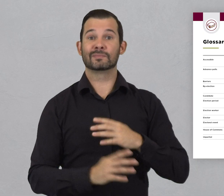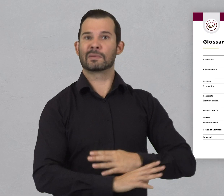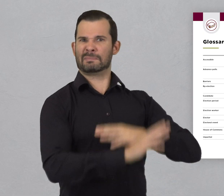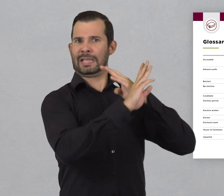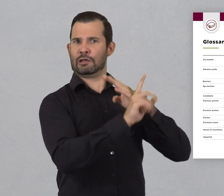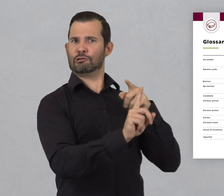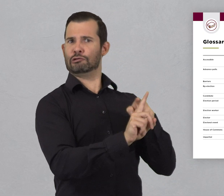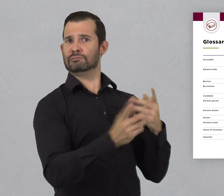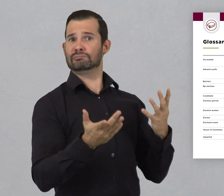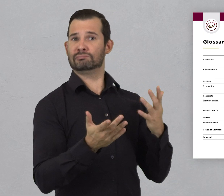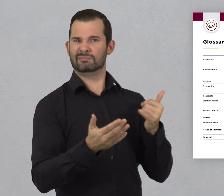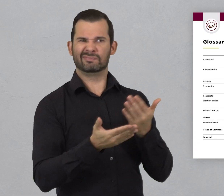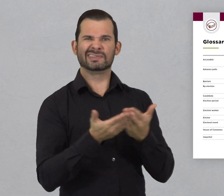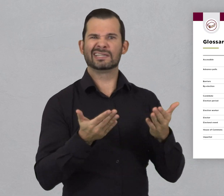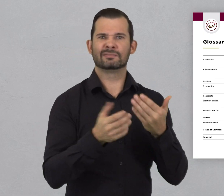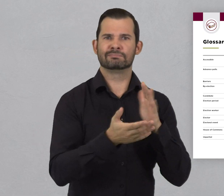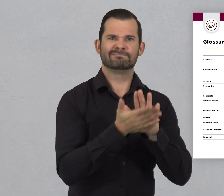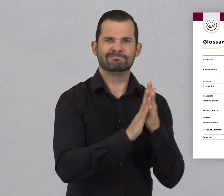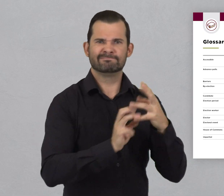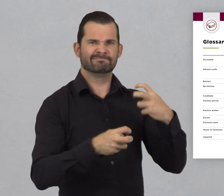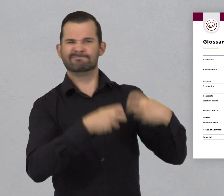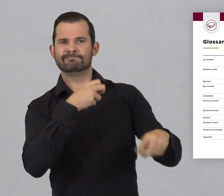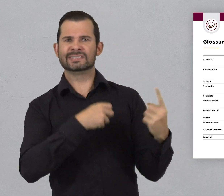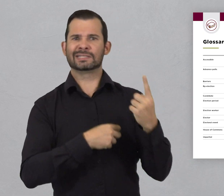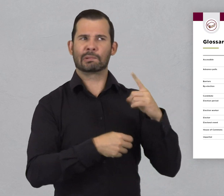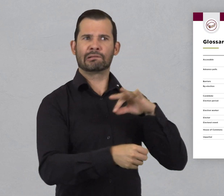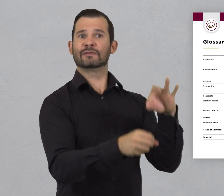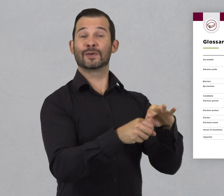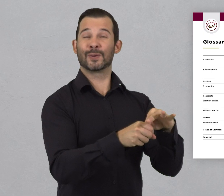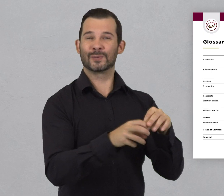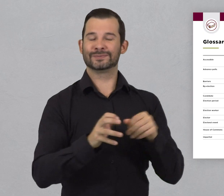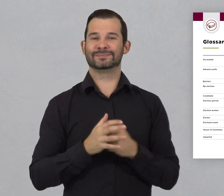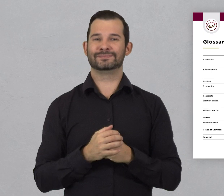Barriers: Things that make it difficult for someone to vote.